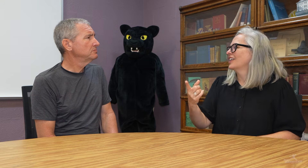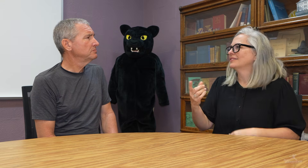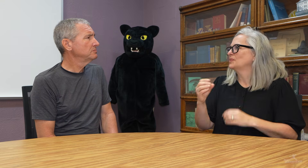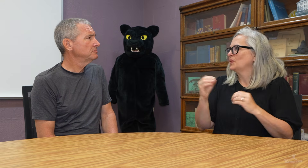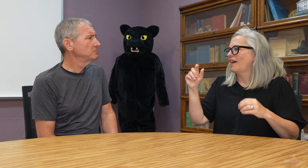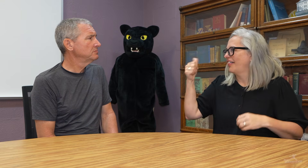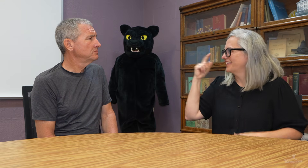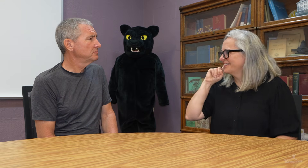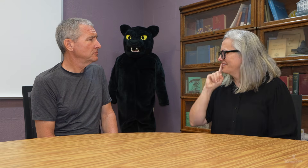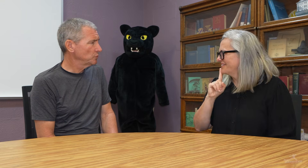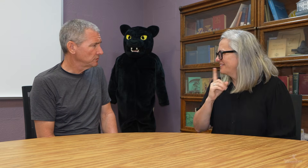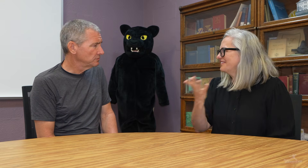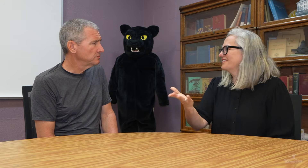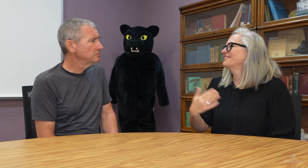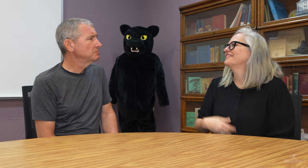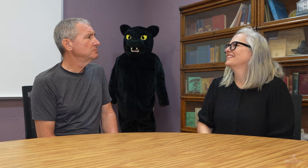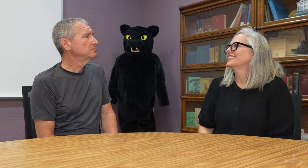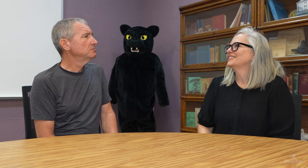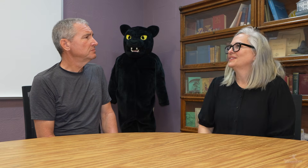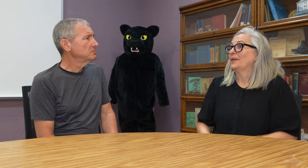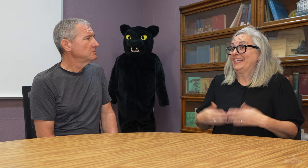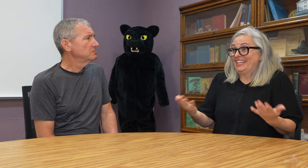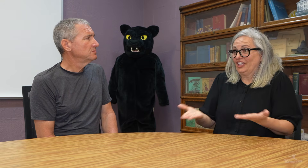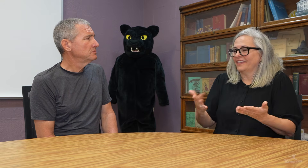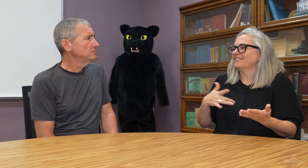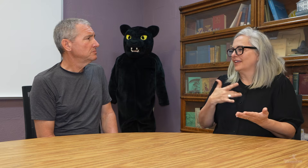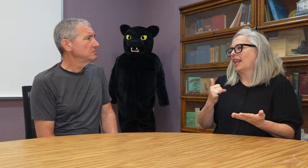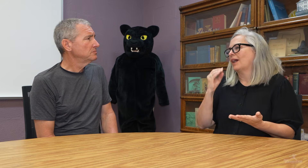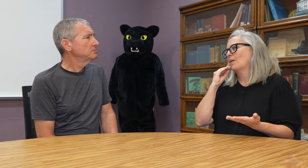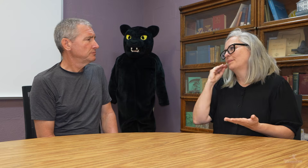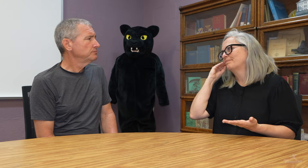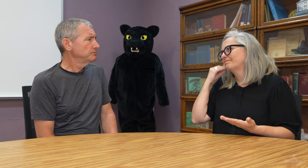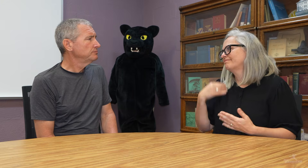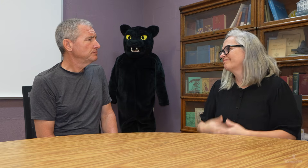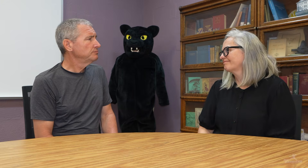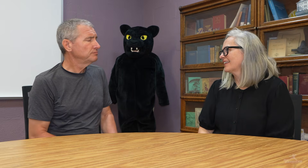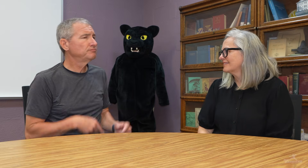there might not be any other deaf people around them. Here, though, it feels like home.